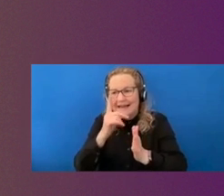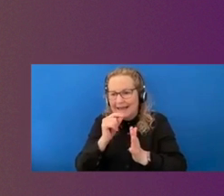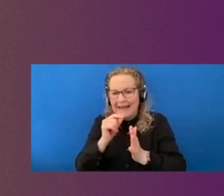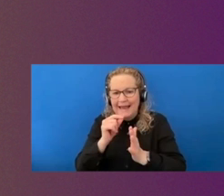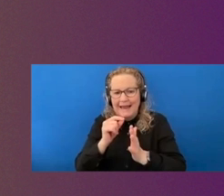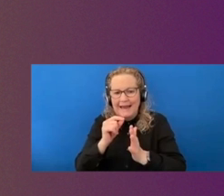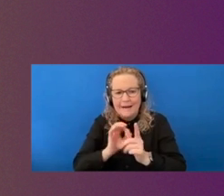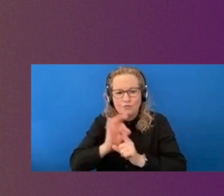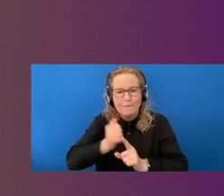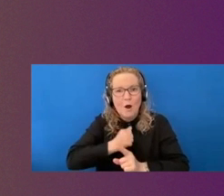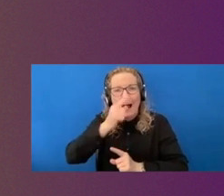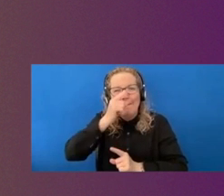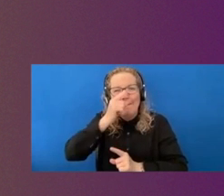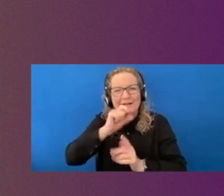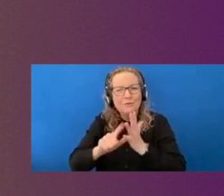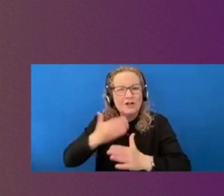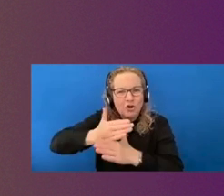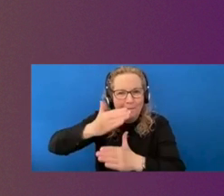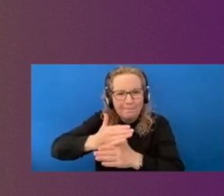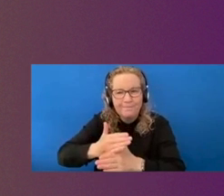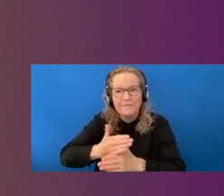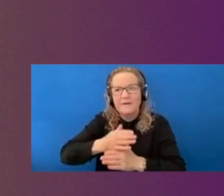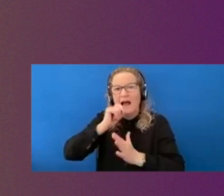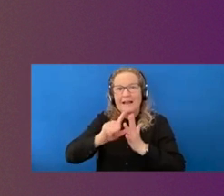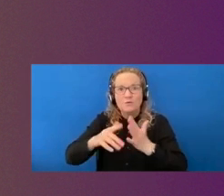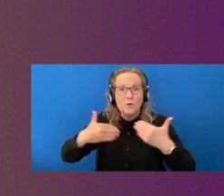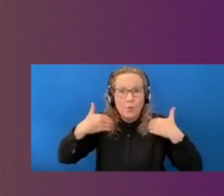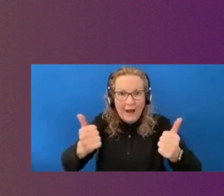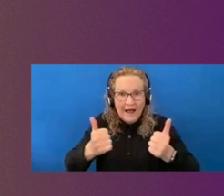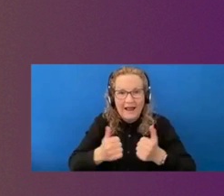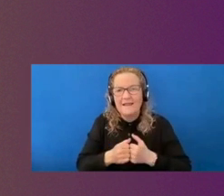employment opportunities better productivity better quality of life in our own personal lives